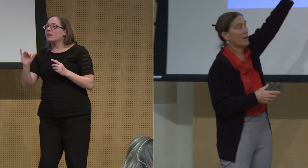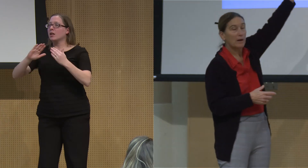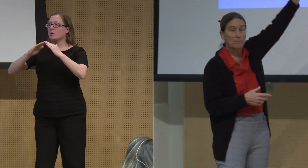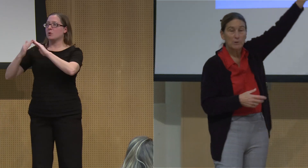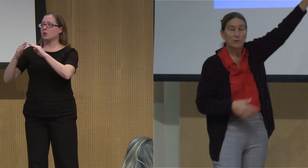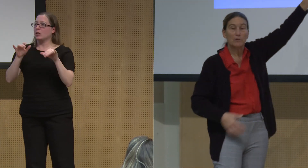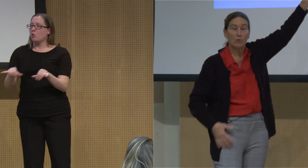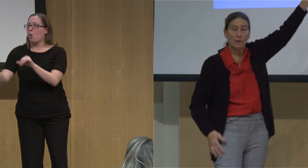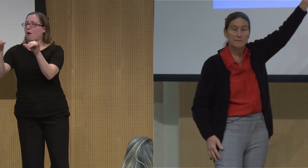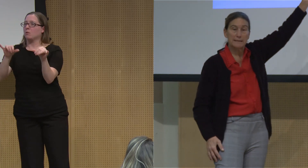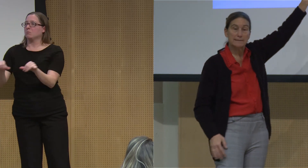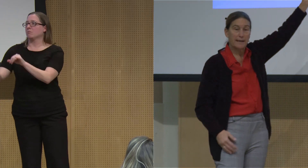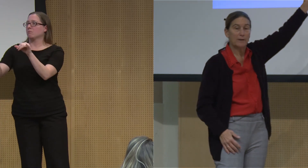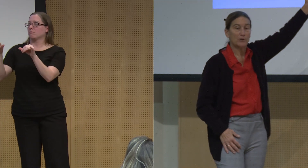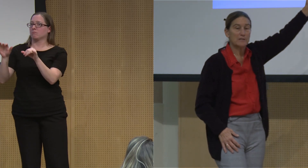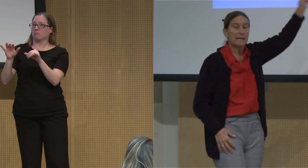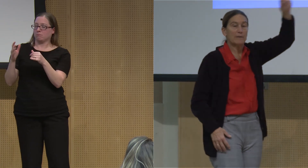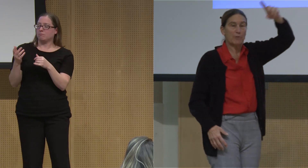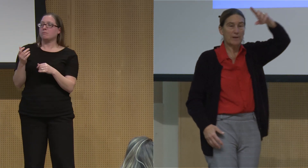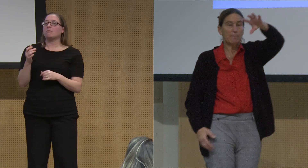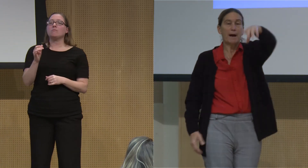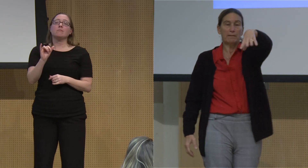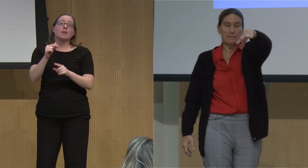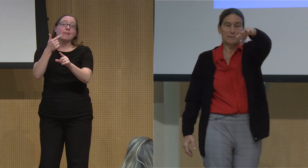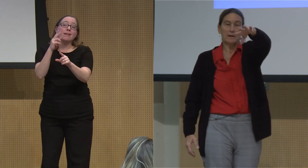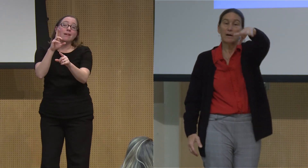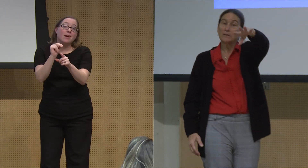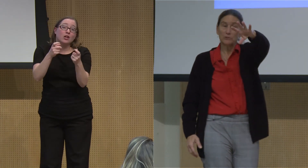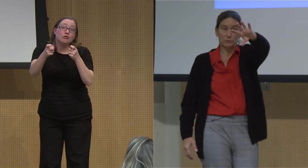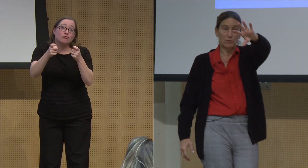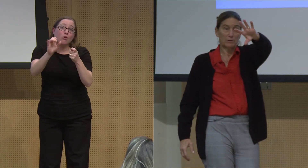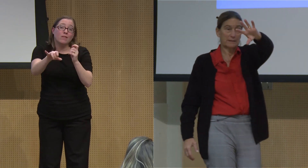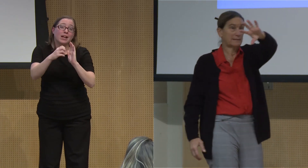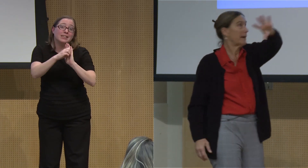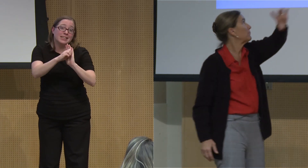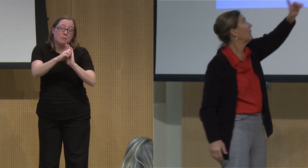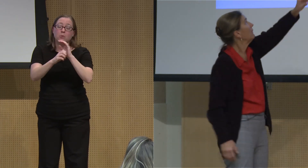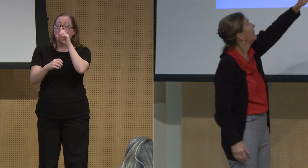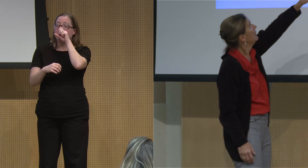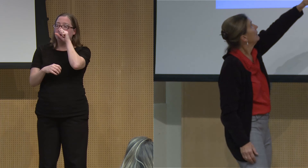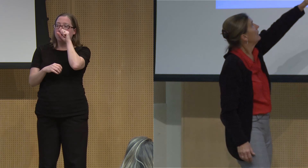ARE THE COMMUNITY NORMS AND STANDARDS. IF YOU THINK ABOUT THE GUN CONTROL EXAMPLE,